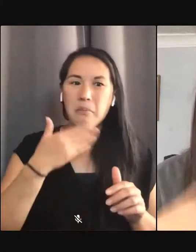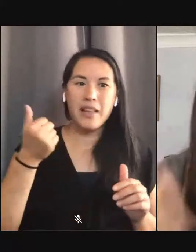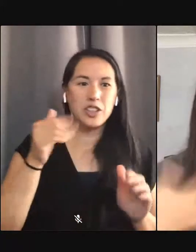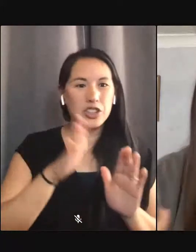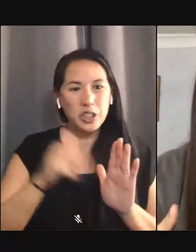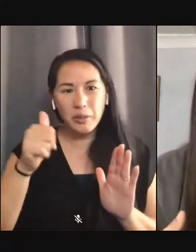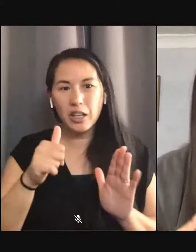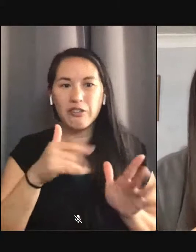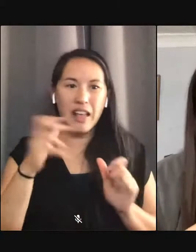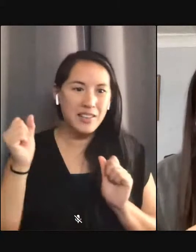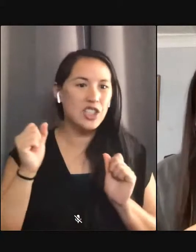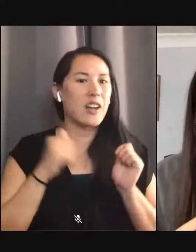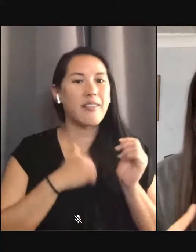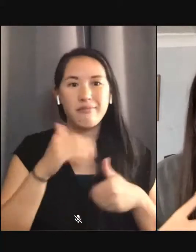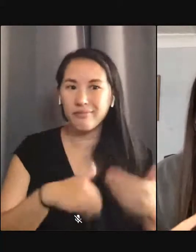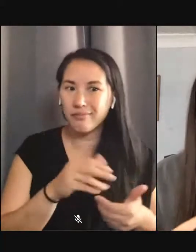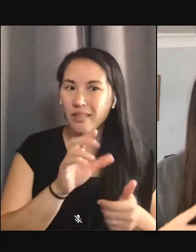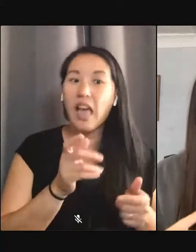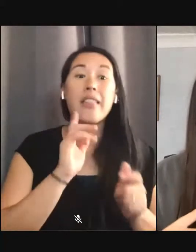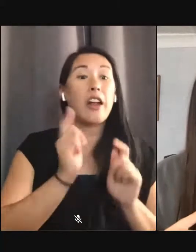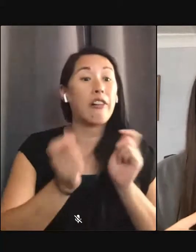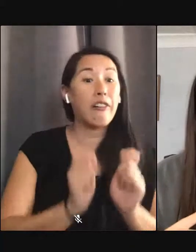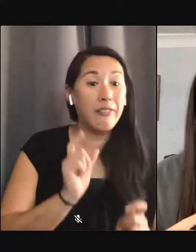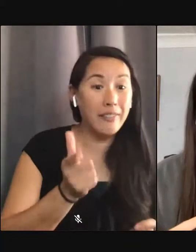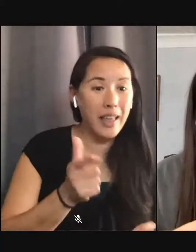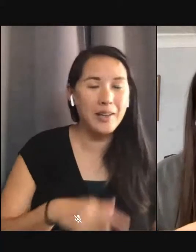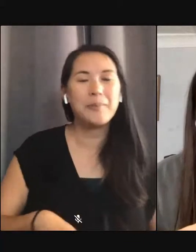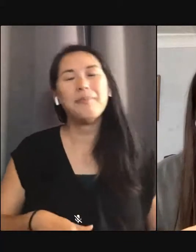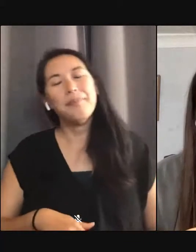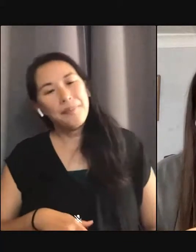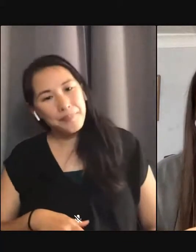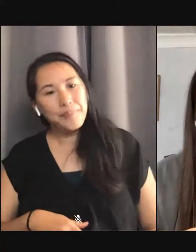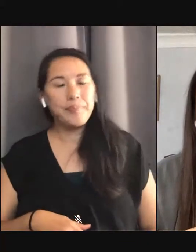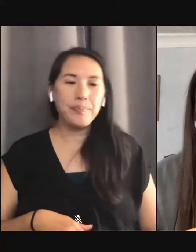refine from there and i think to some extent yes um there are there are definitely